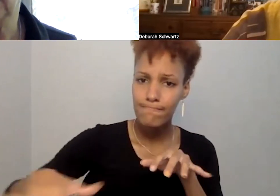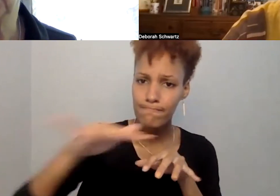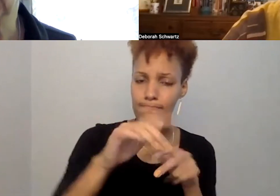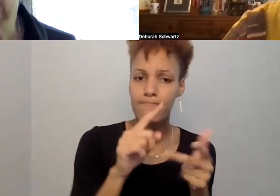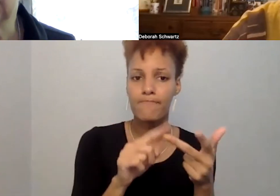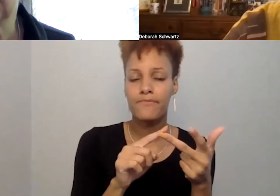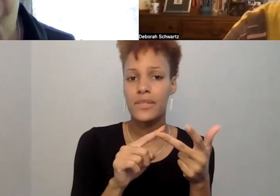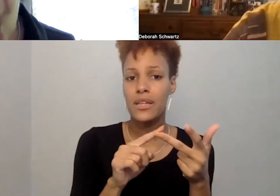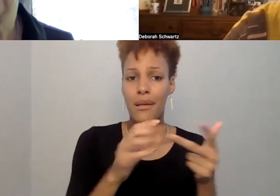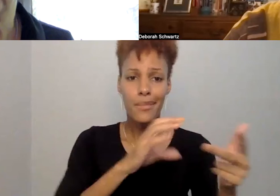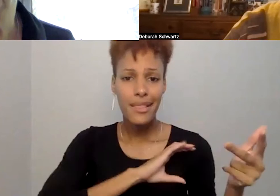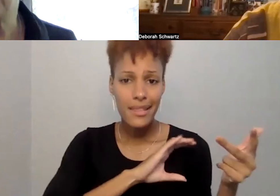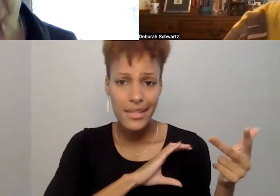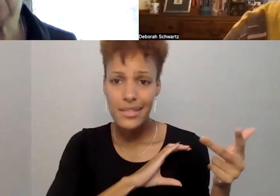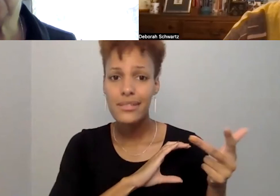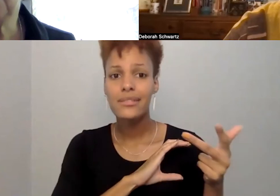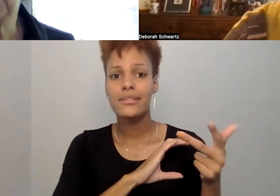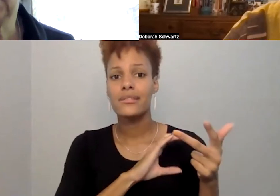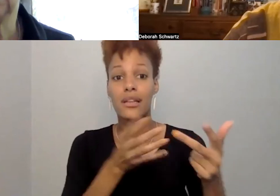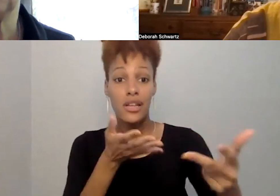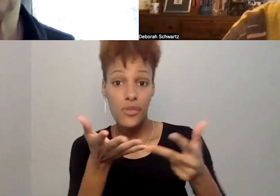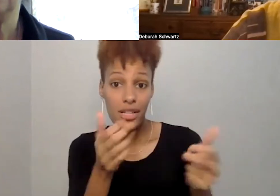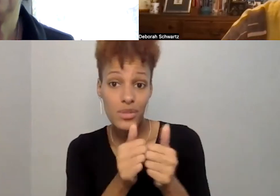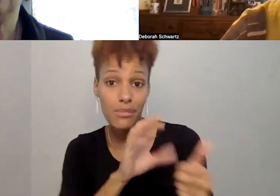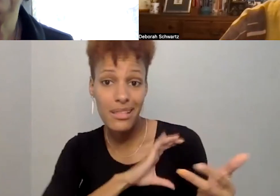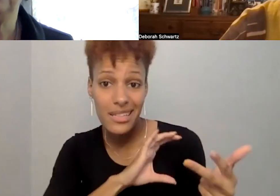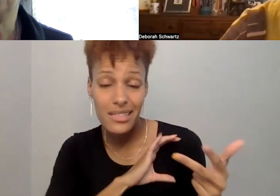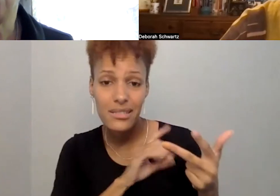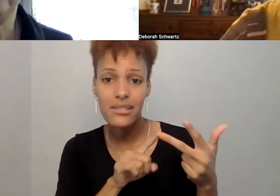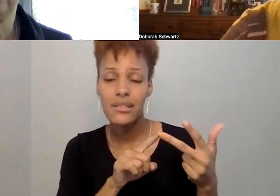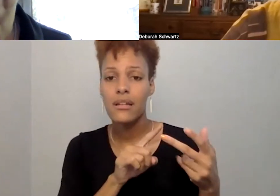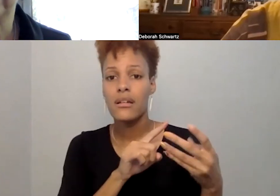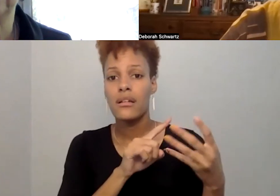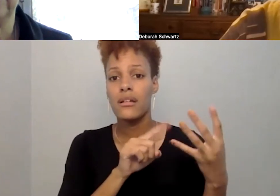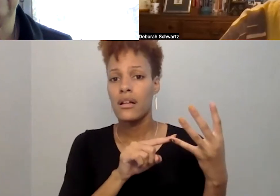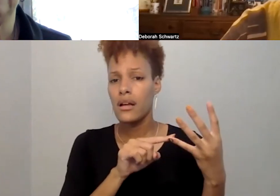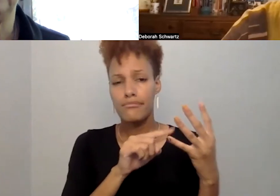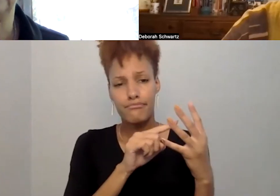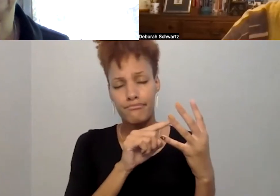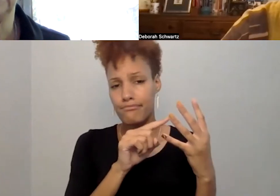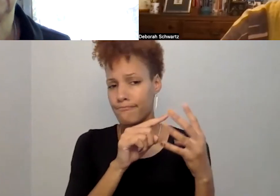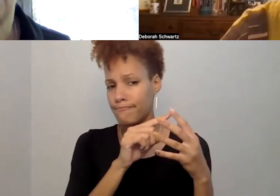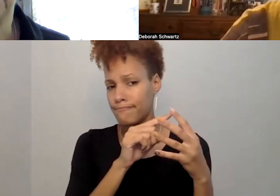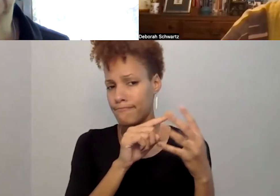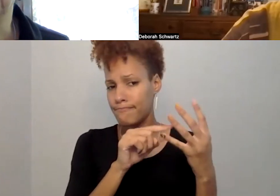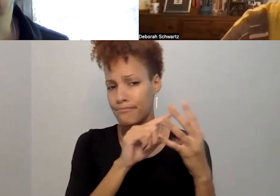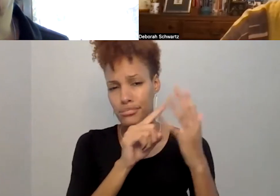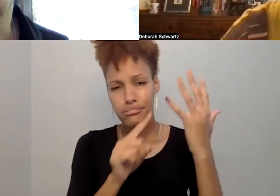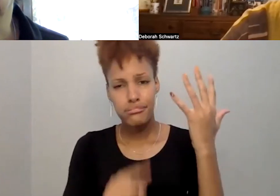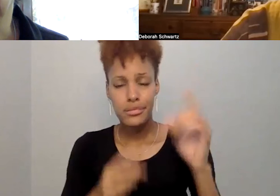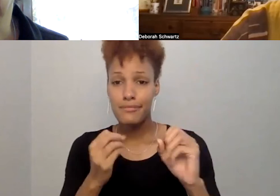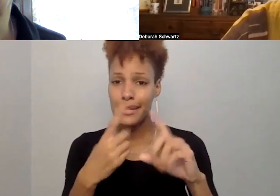police and interactions with police, a wide variety of topics that really, you know, kind